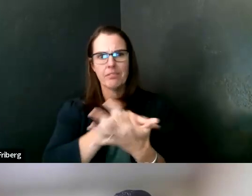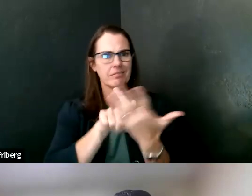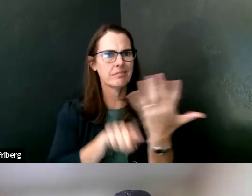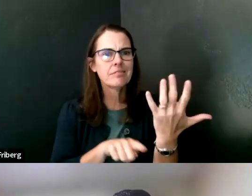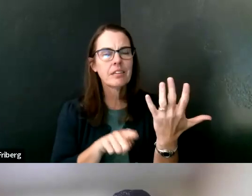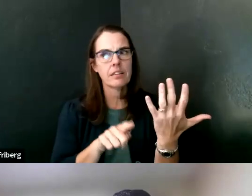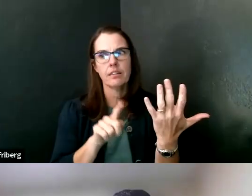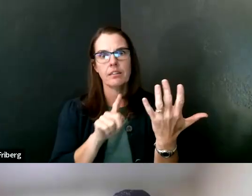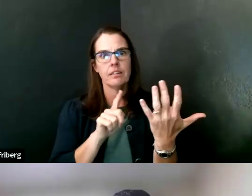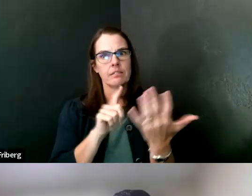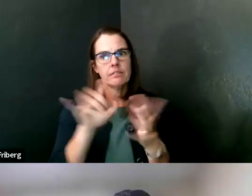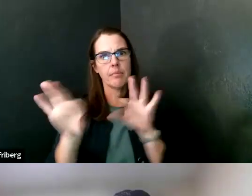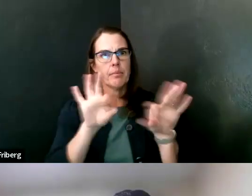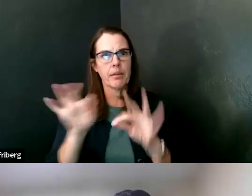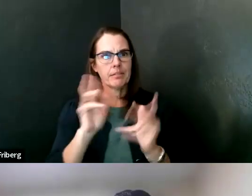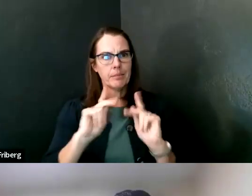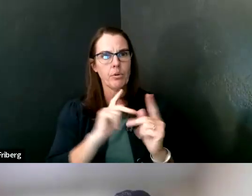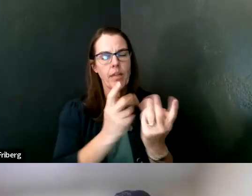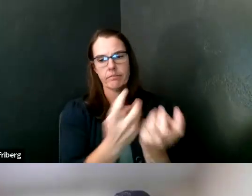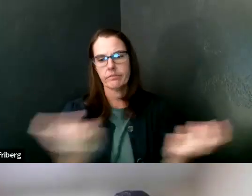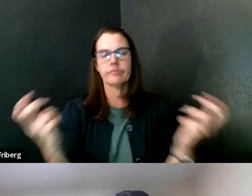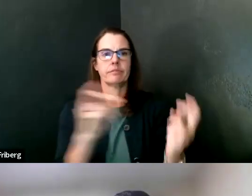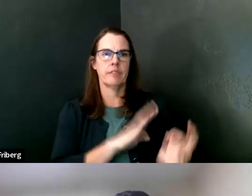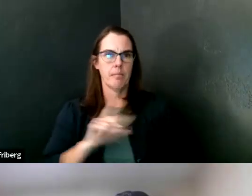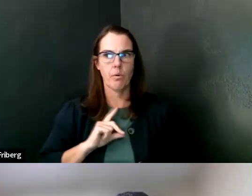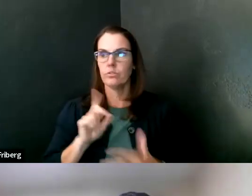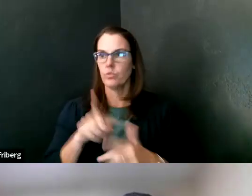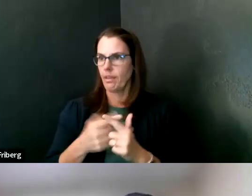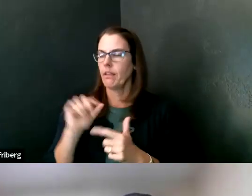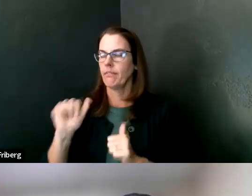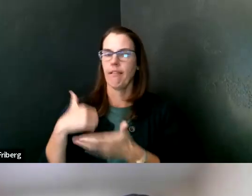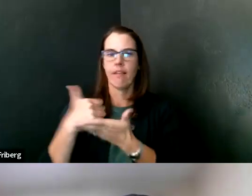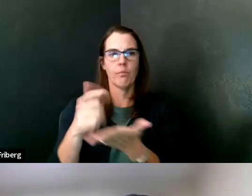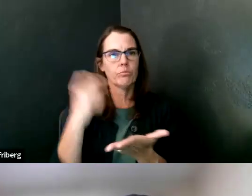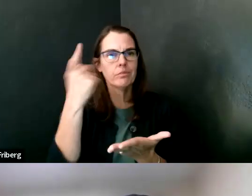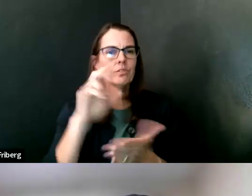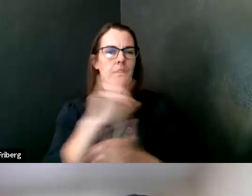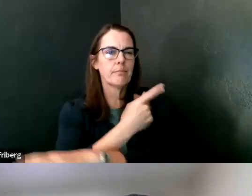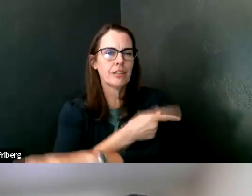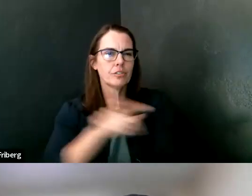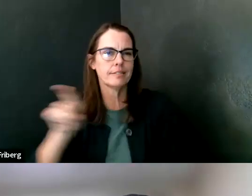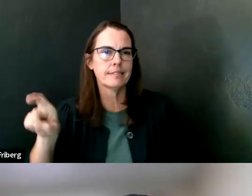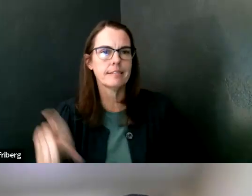that can really help you guys to understand where the patients are coming from. Um, and finally,